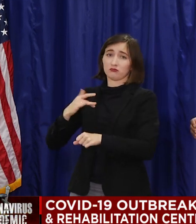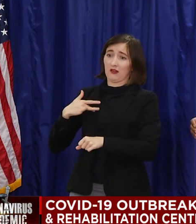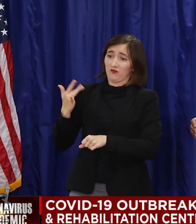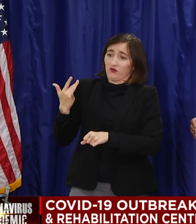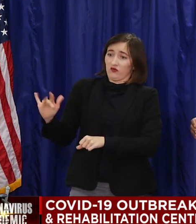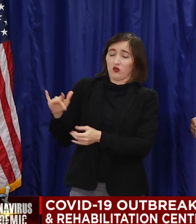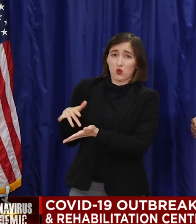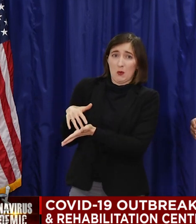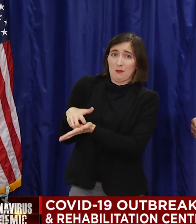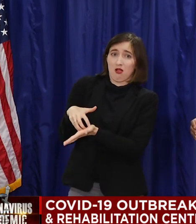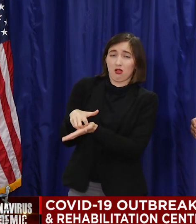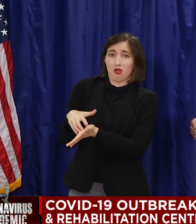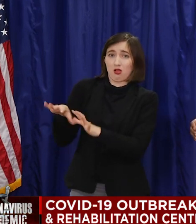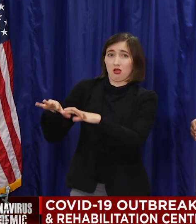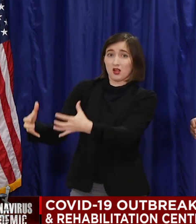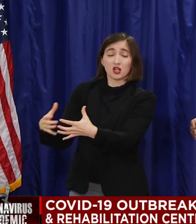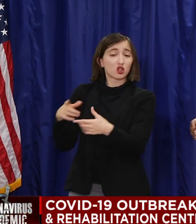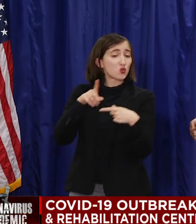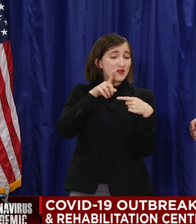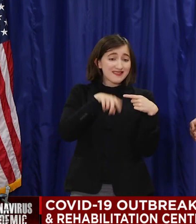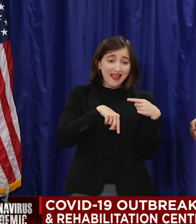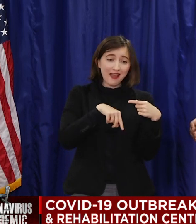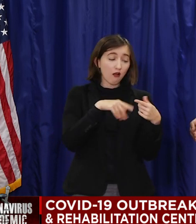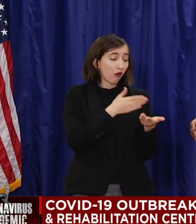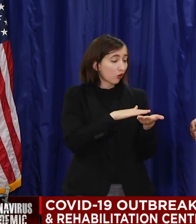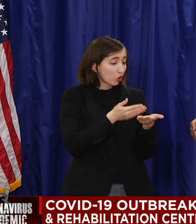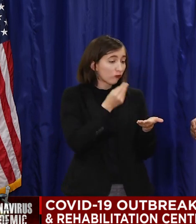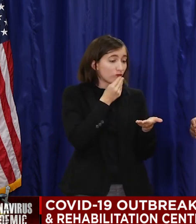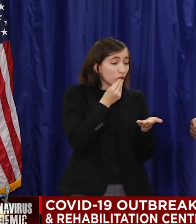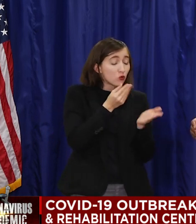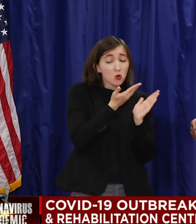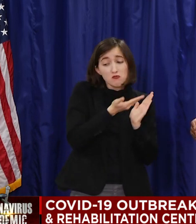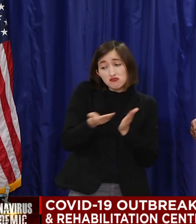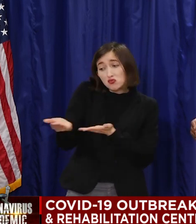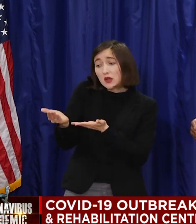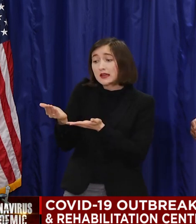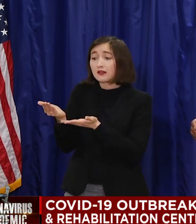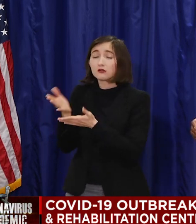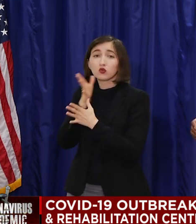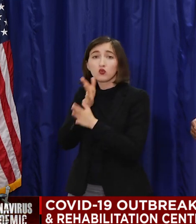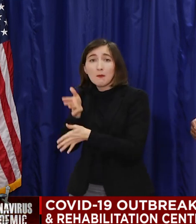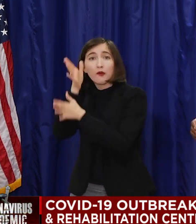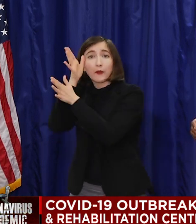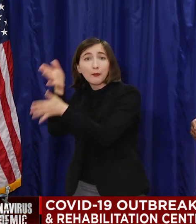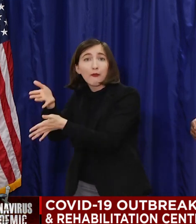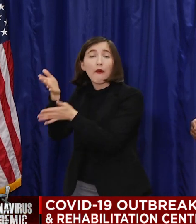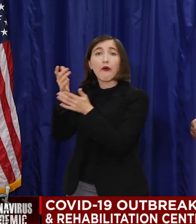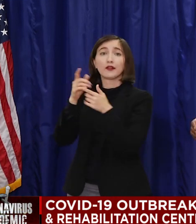IT THAT YOU'RE IN A SITUATION WHERE THERE ARE A LOT OF PEOPLE IN A SMALL AREA THAT NEED A LOT WHERE THERE ARE A LOT OF PEOPLE IN A SMALL AREA THAT NEED A LOT OF CARE FROM A LOT IN A SMALL AREA THAT NEED A LOT OF CARE FROM A LOT OF PERSONNEL. SO WHEN YOU HAVE